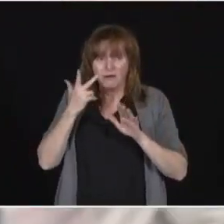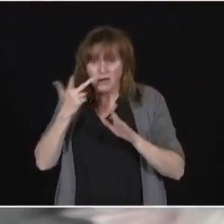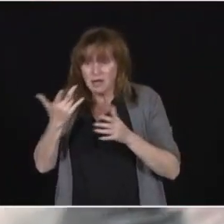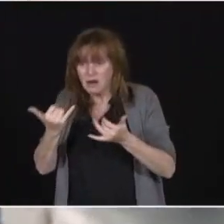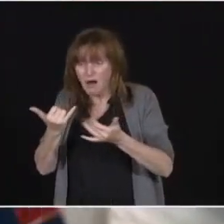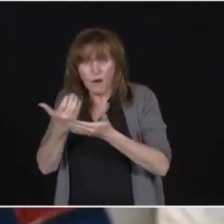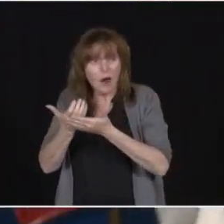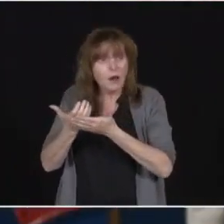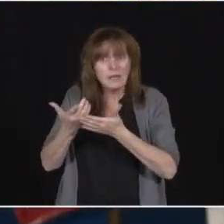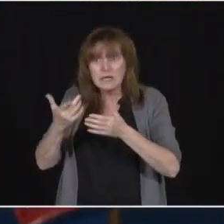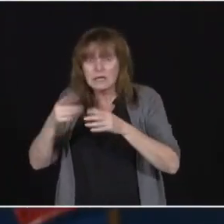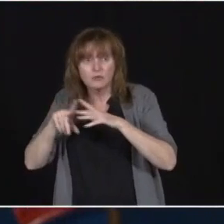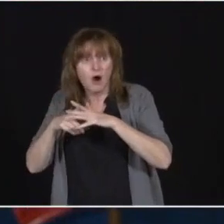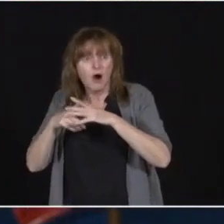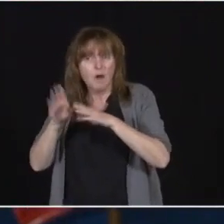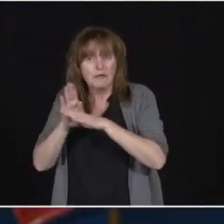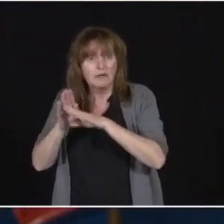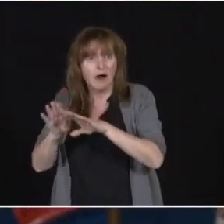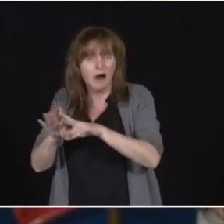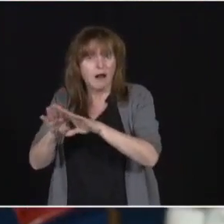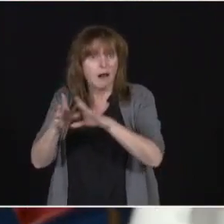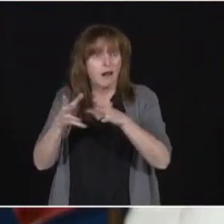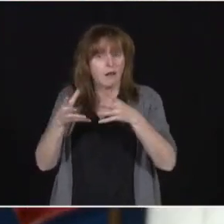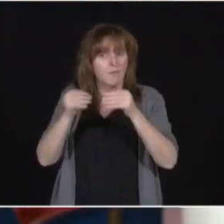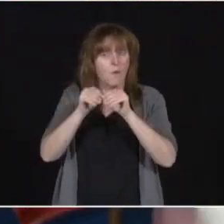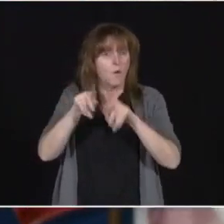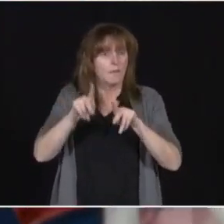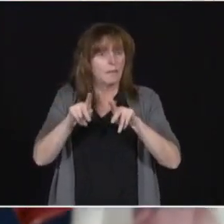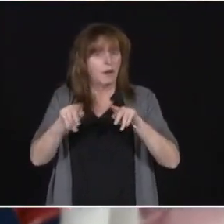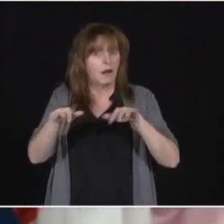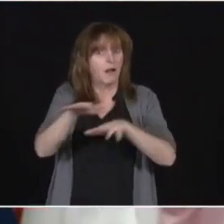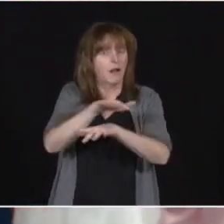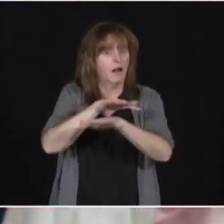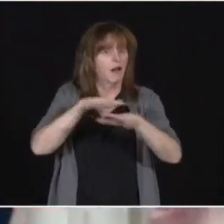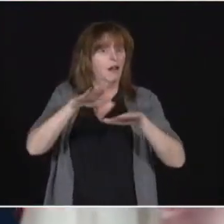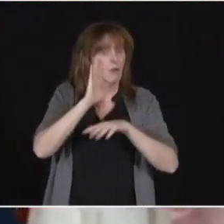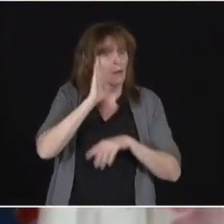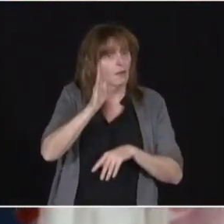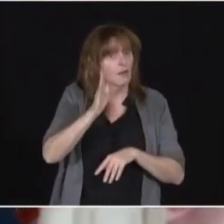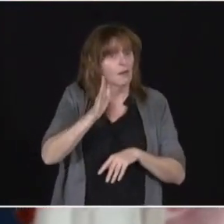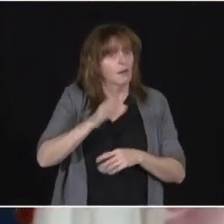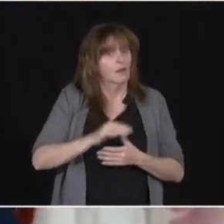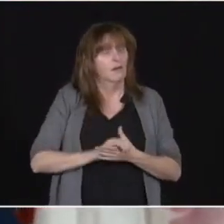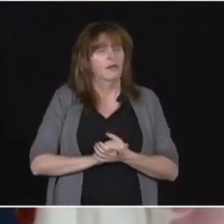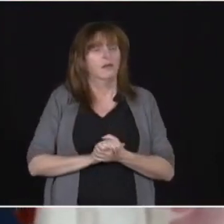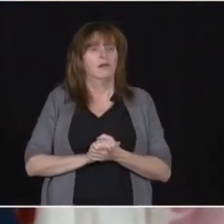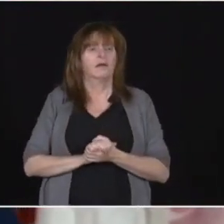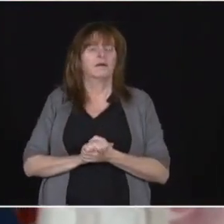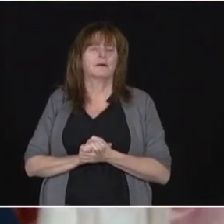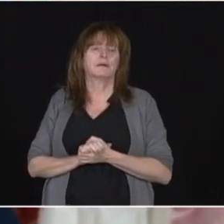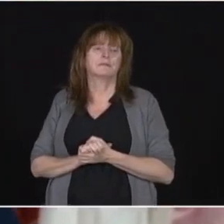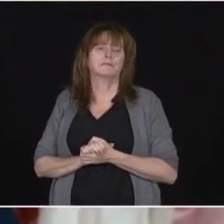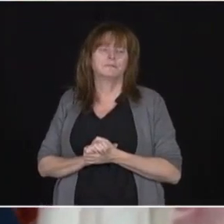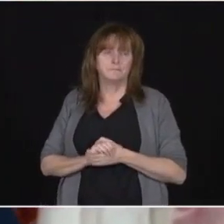Next question comes from Emily Please go ahead. Hi.